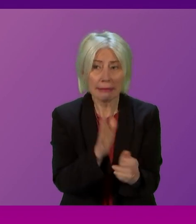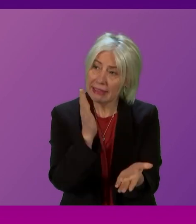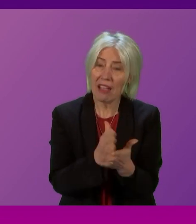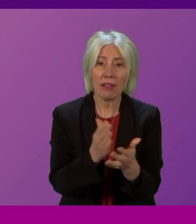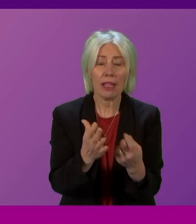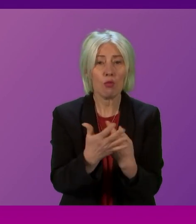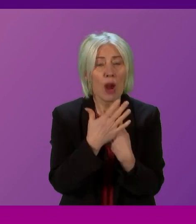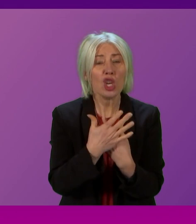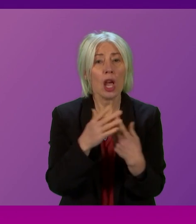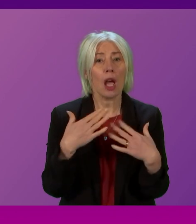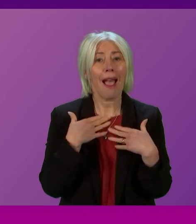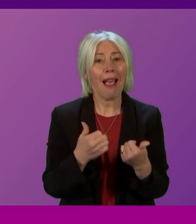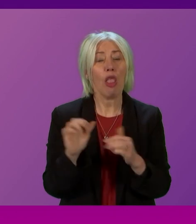We have been taking action to address those challenges.